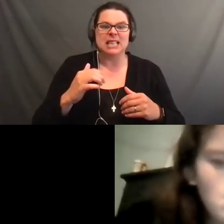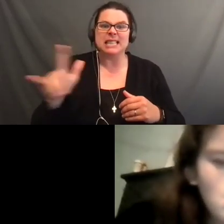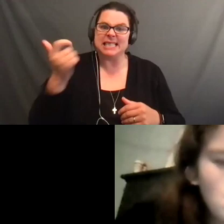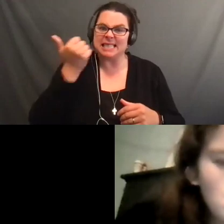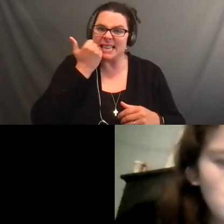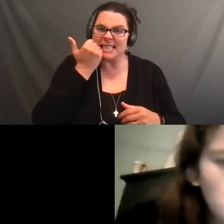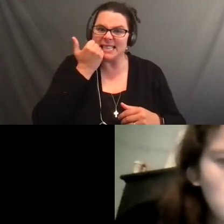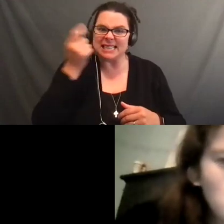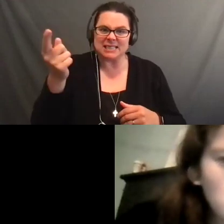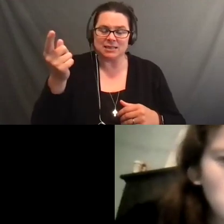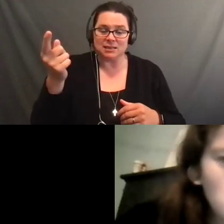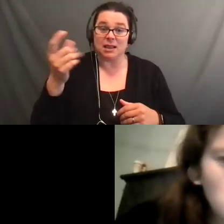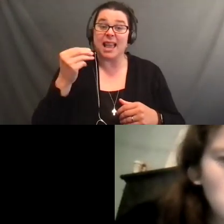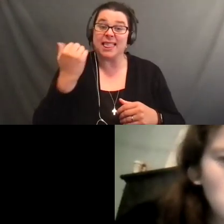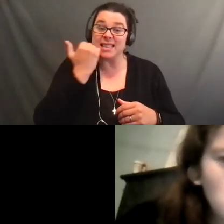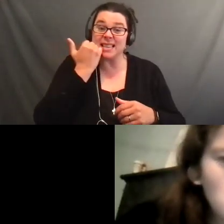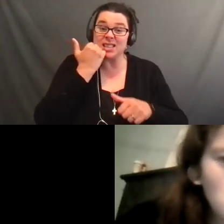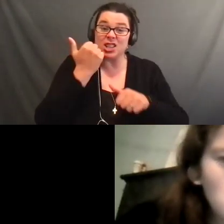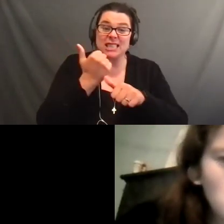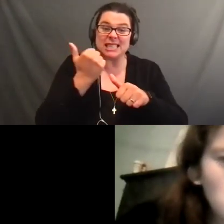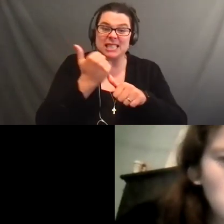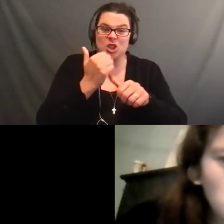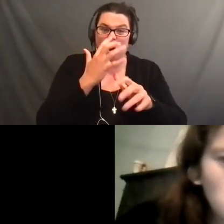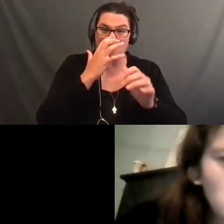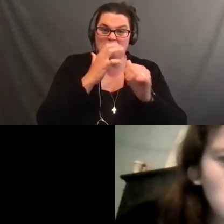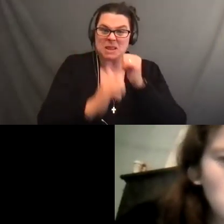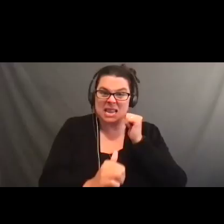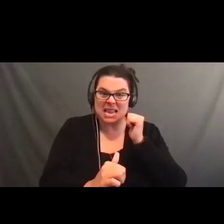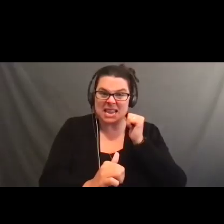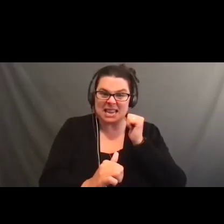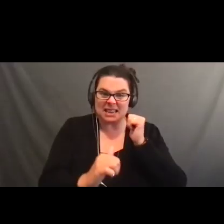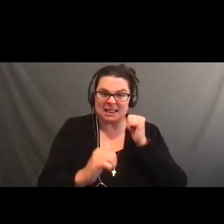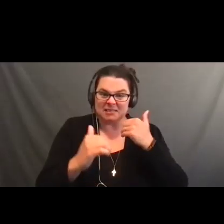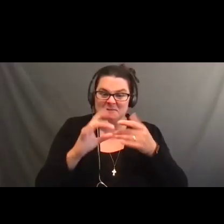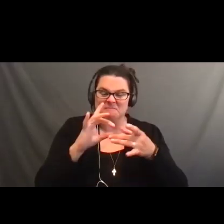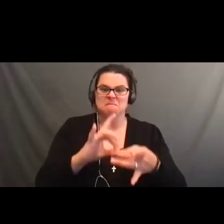dentists and especially the dental assistants are when it comes to flossing.